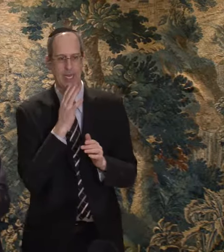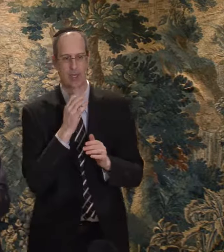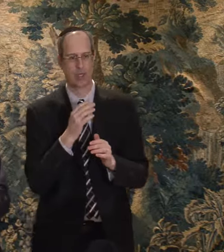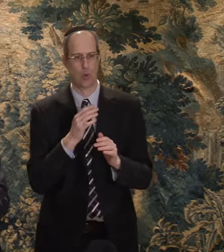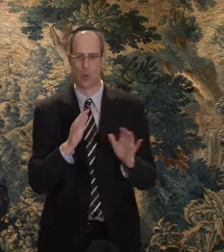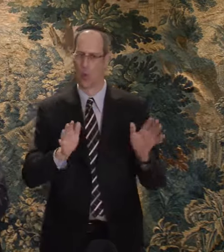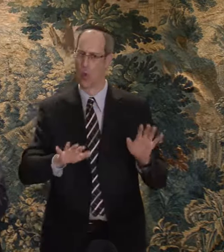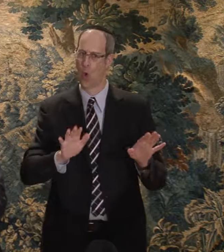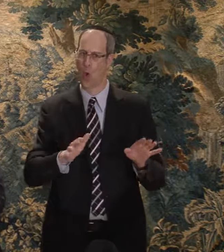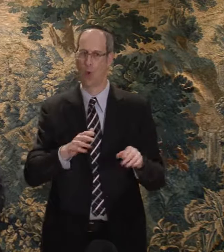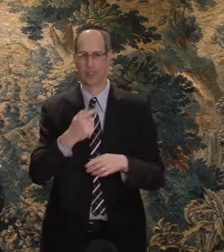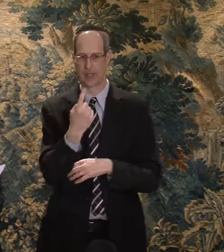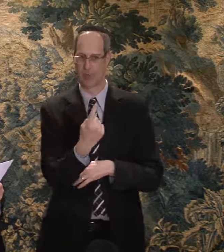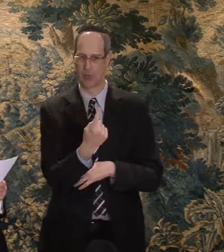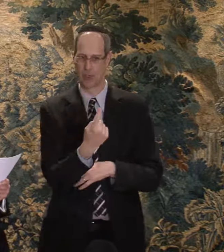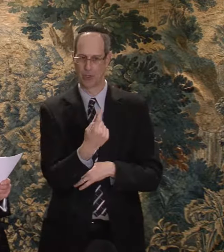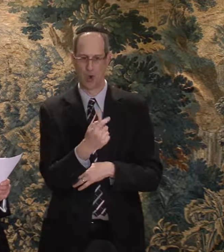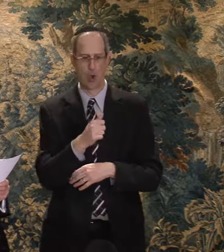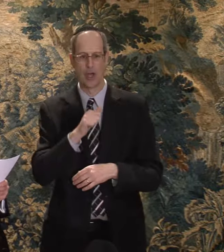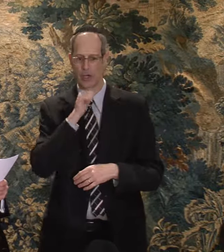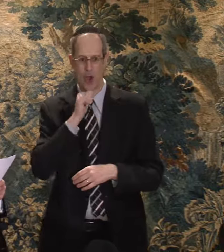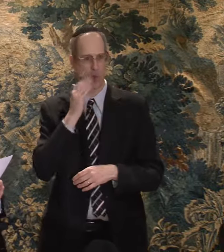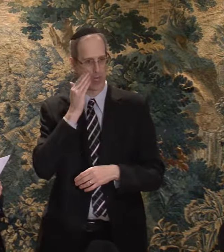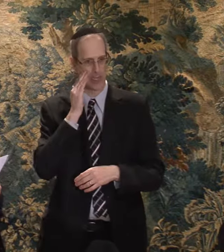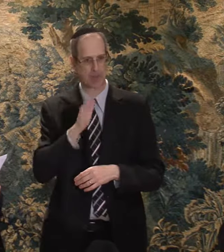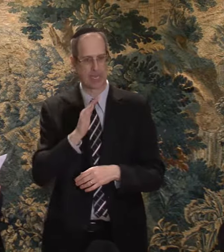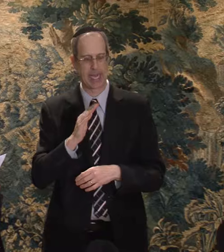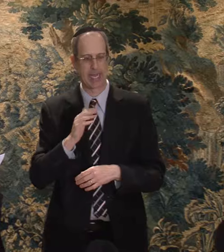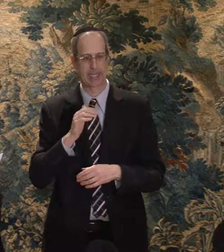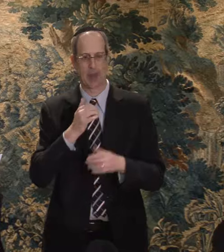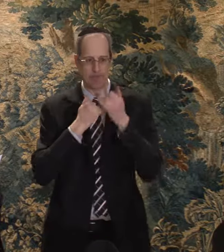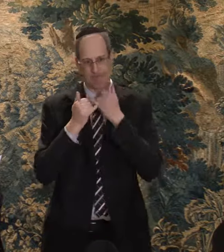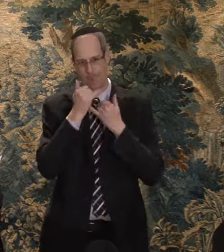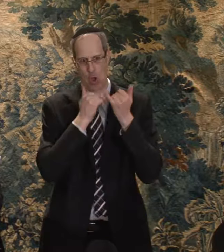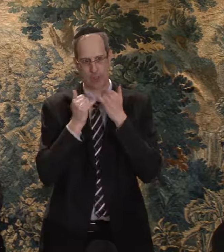the person who doesn't recognize his faults for he doesn't know what he could